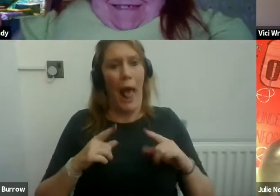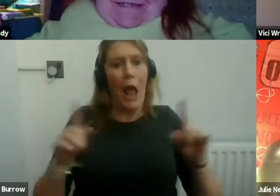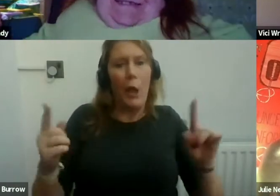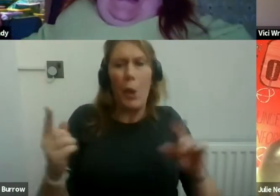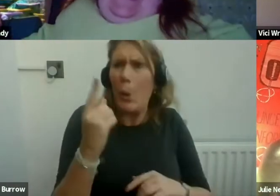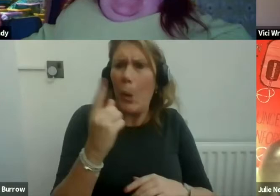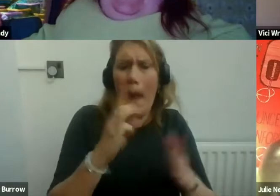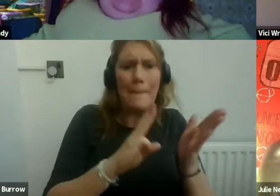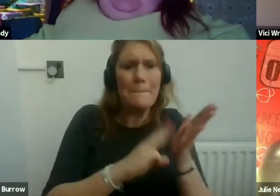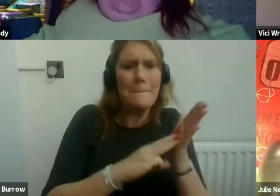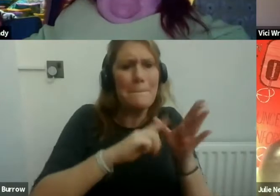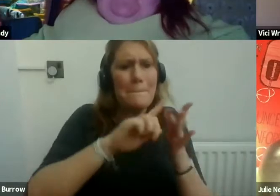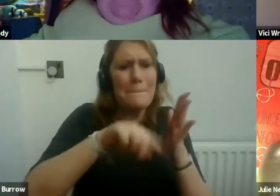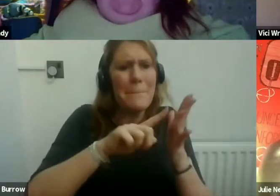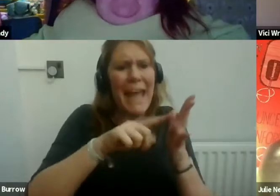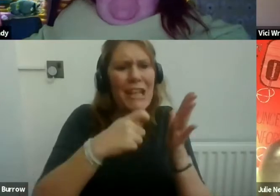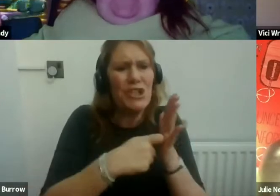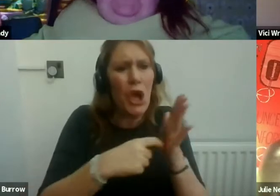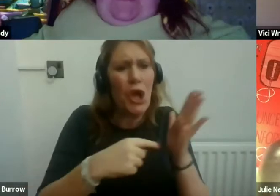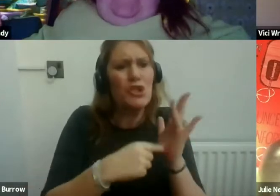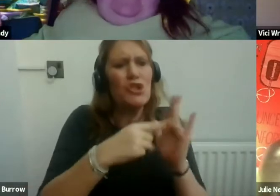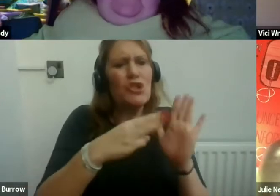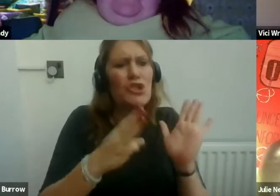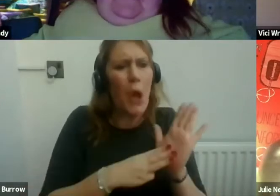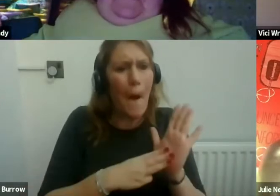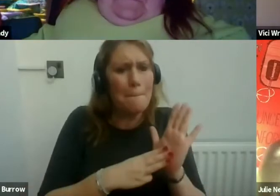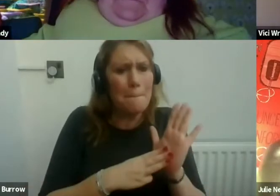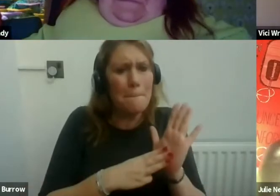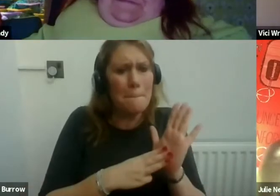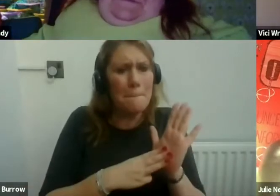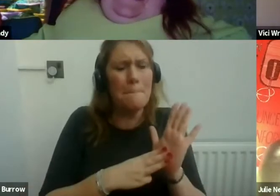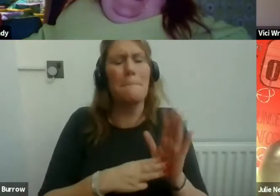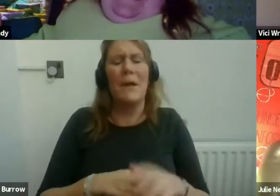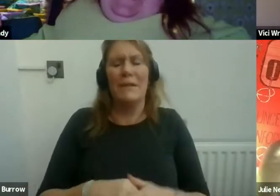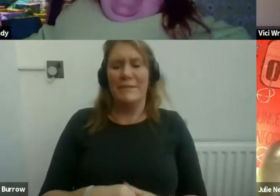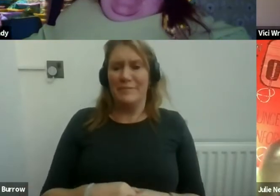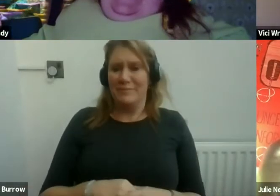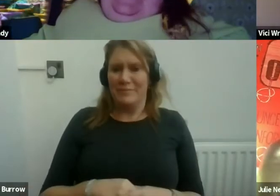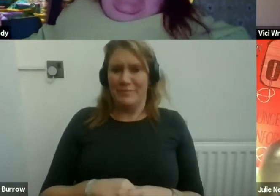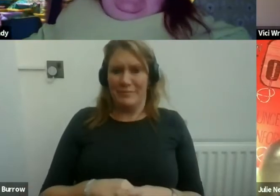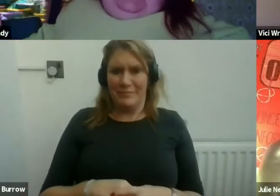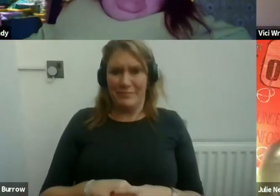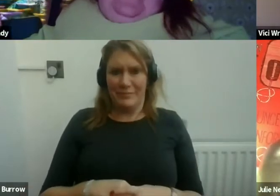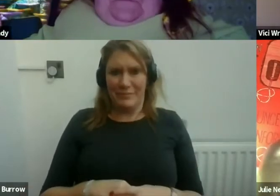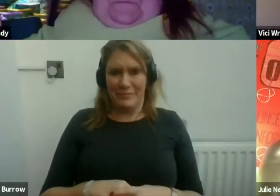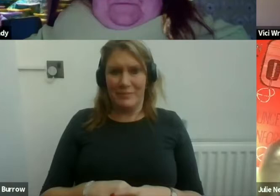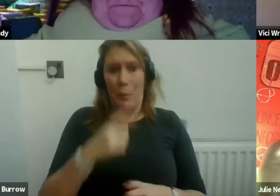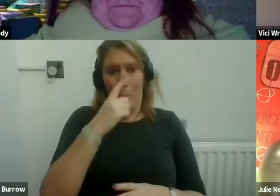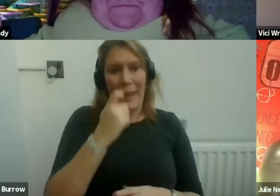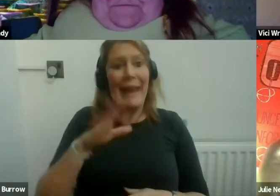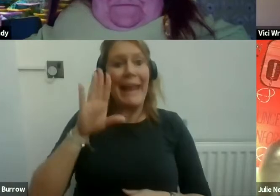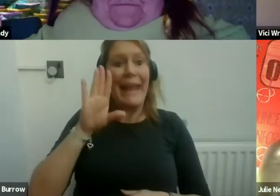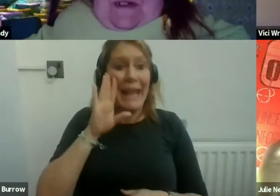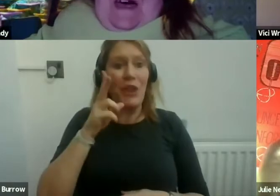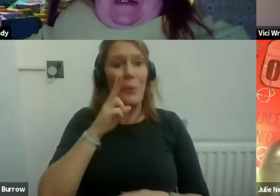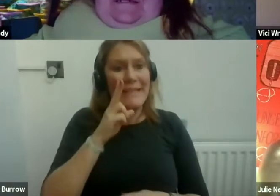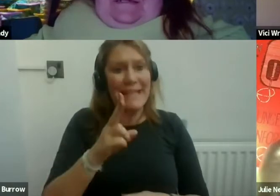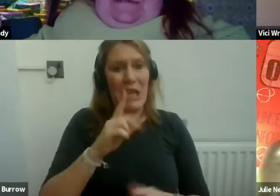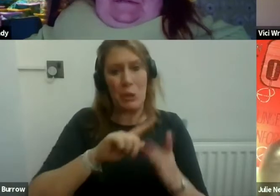We can hear and see you now, brilliant.